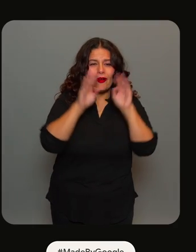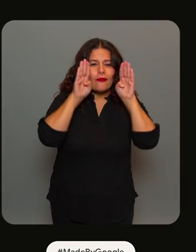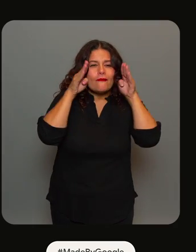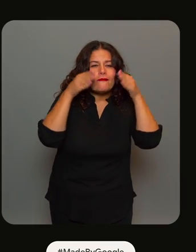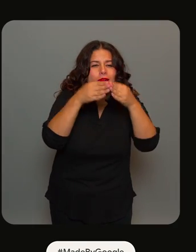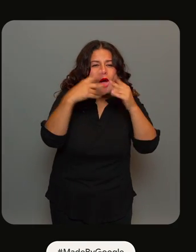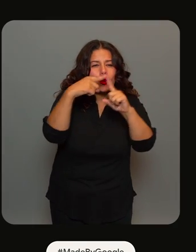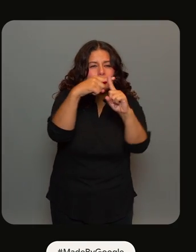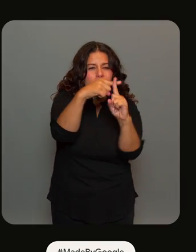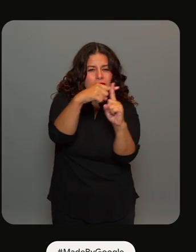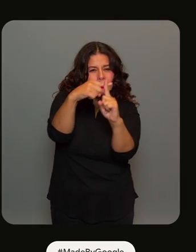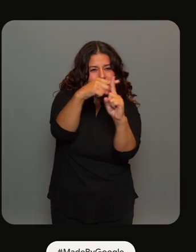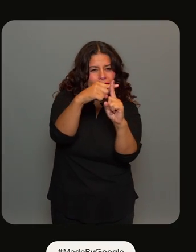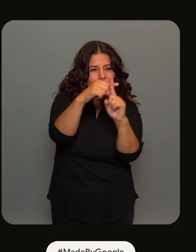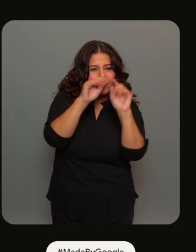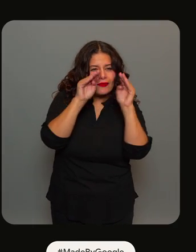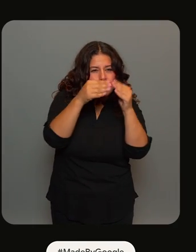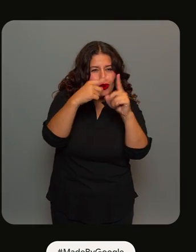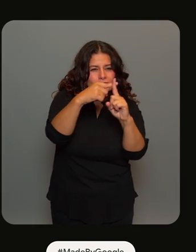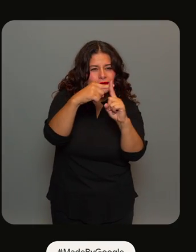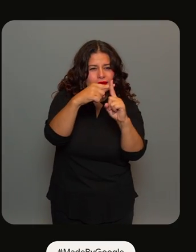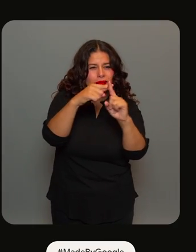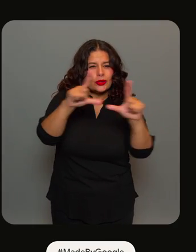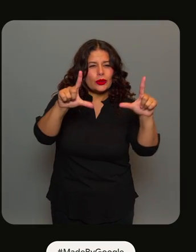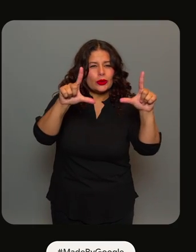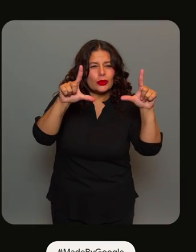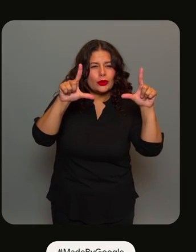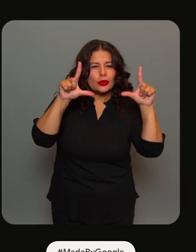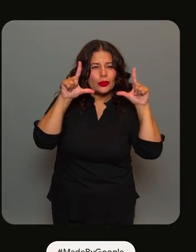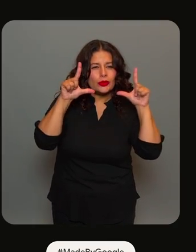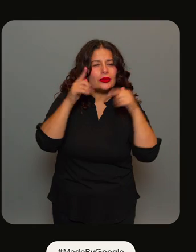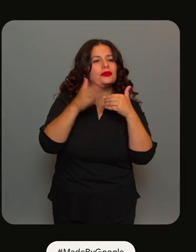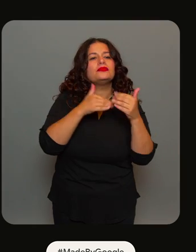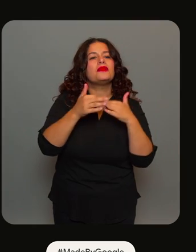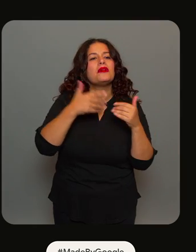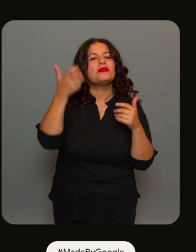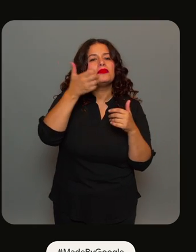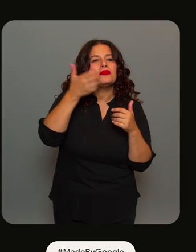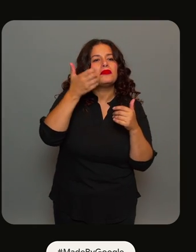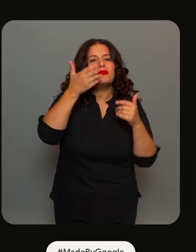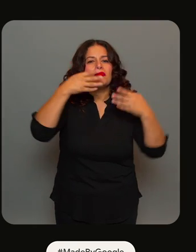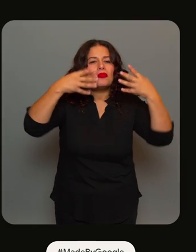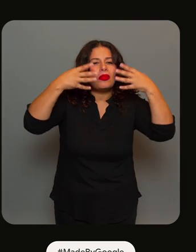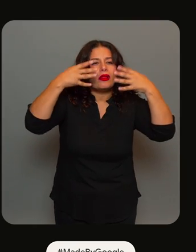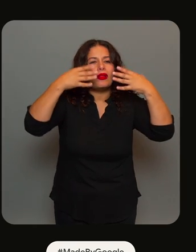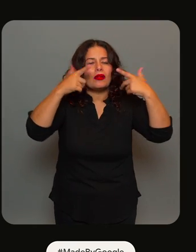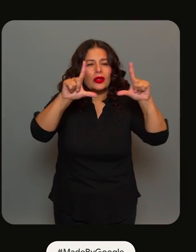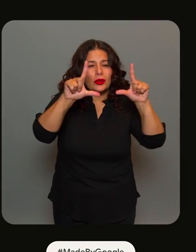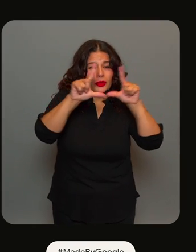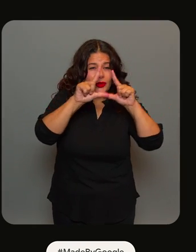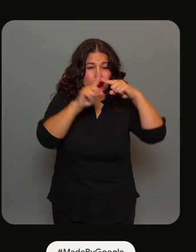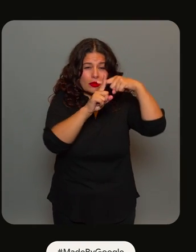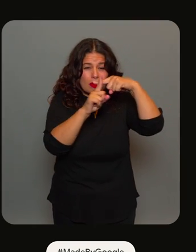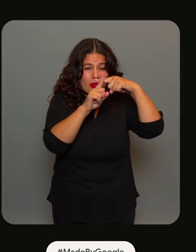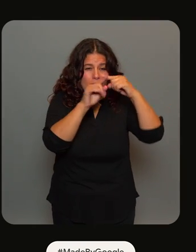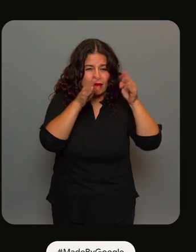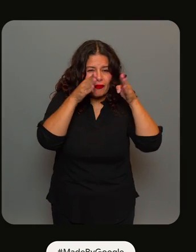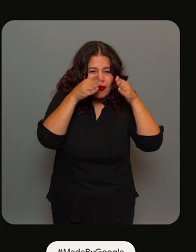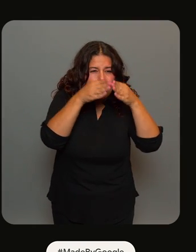camera on it, even if your hands are drifting or shaking. That makes it easier to zoom in even further.